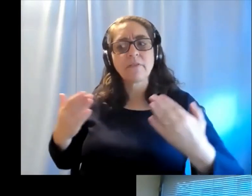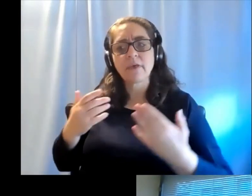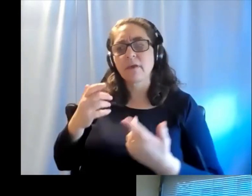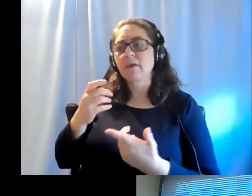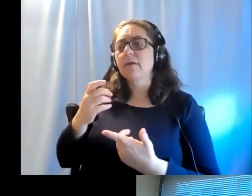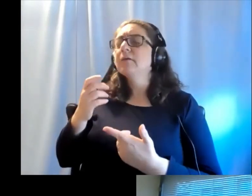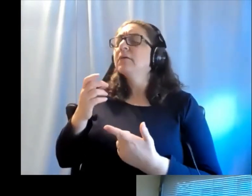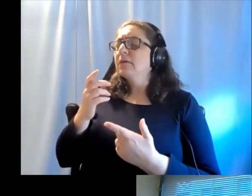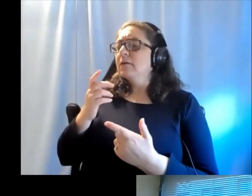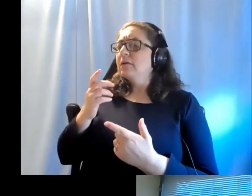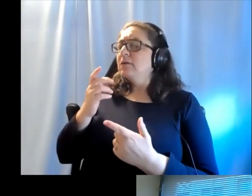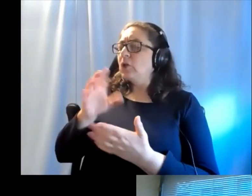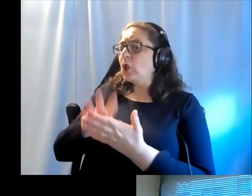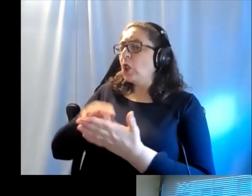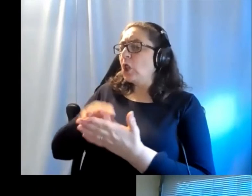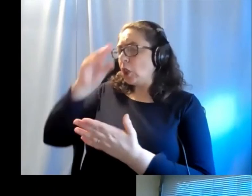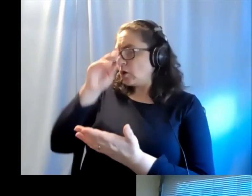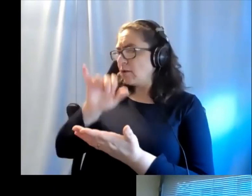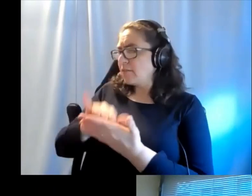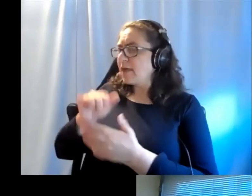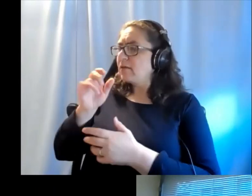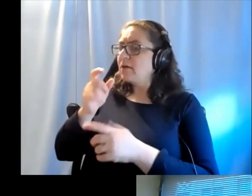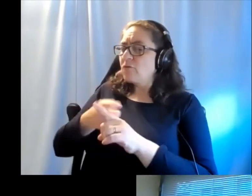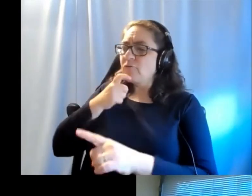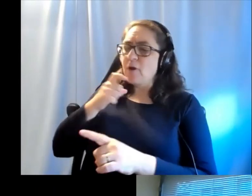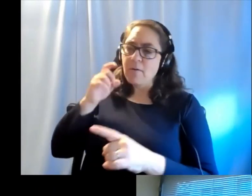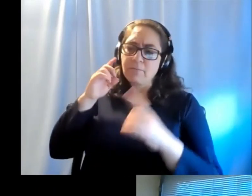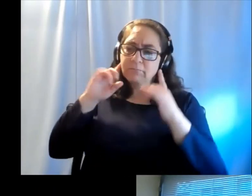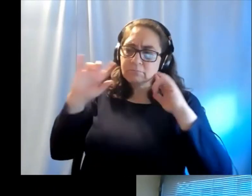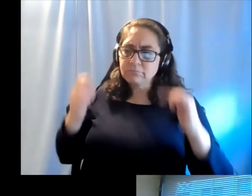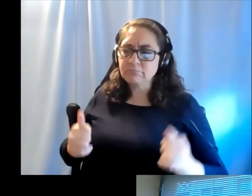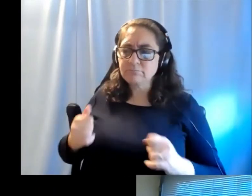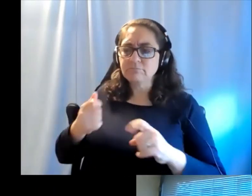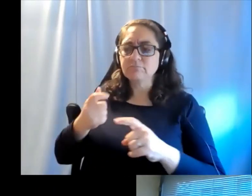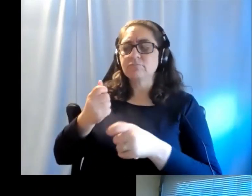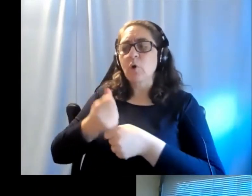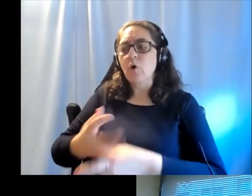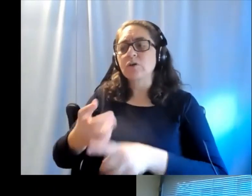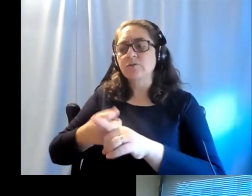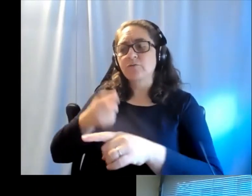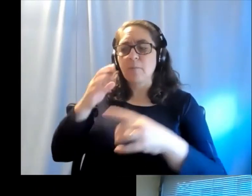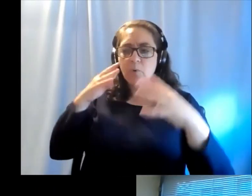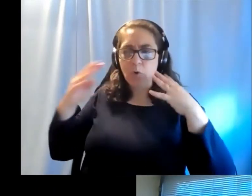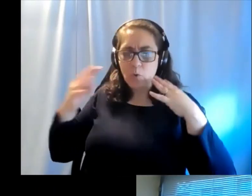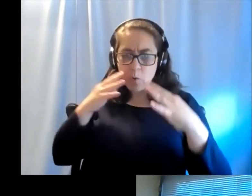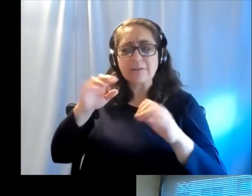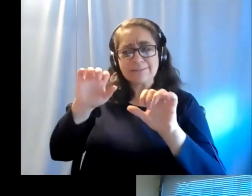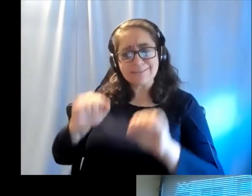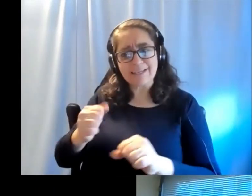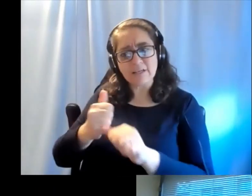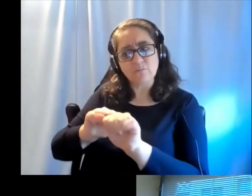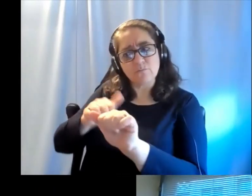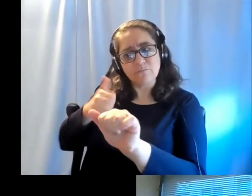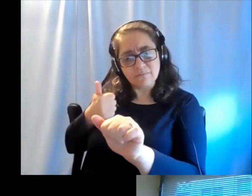is that it is preventible. There is so many things in our life that is not preventible. And not controllable.